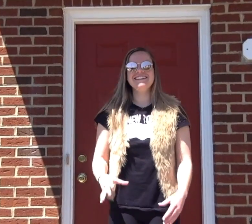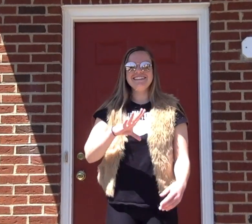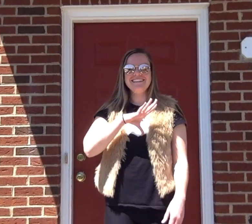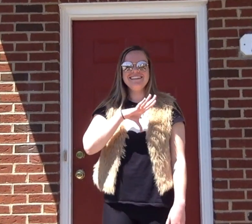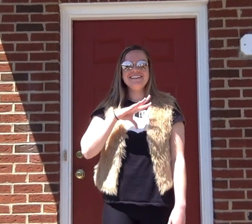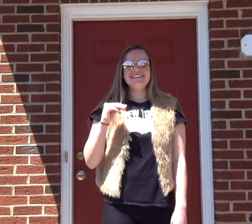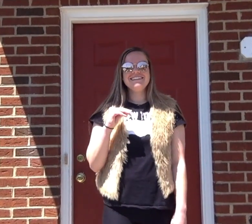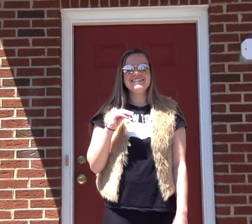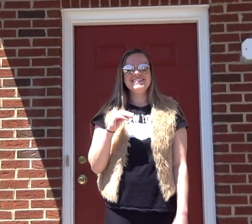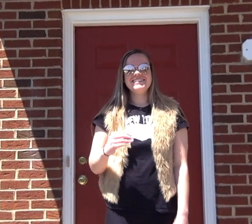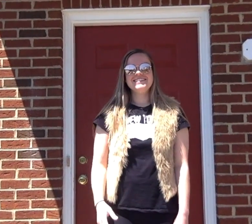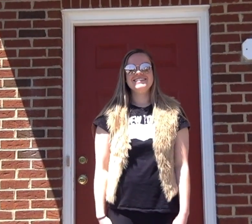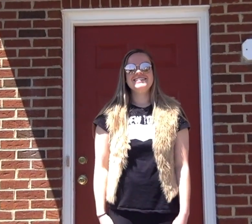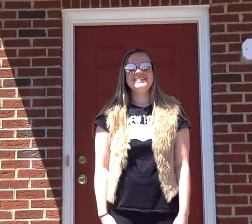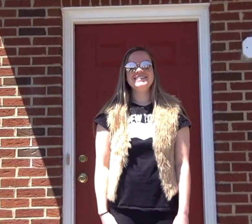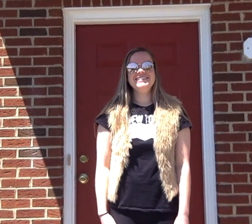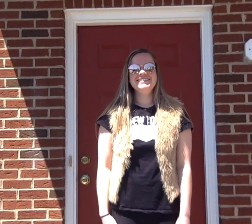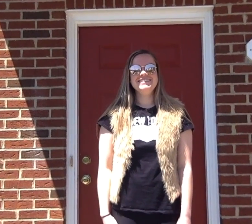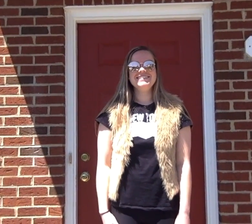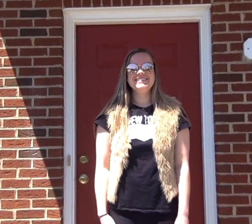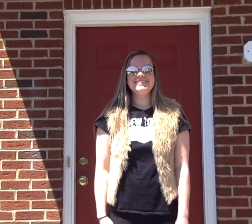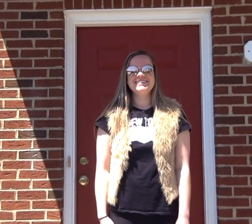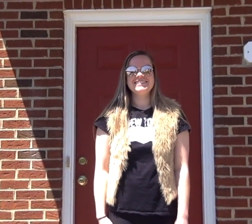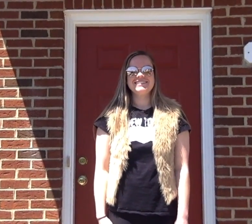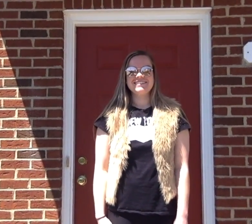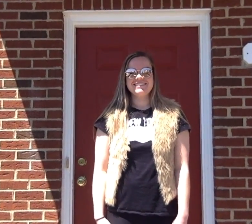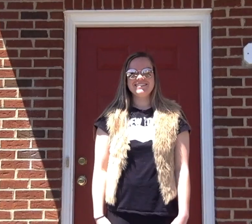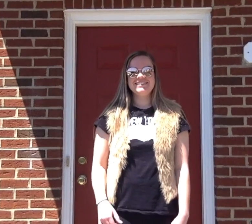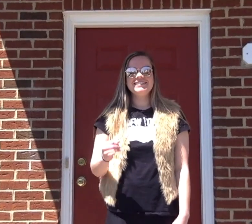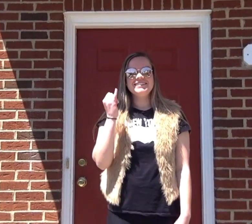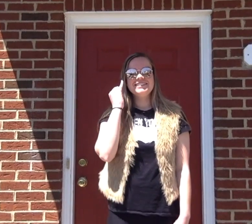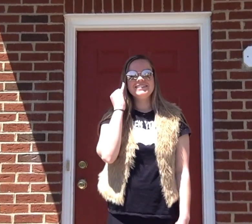And